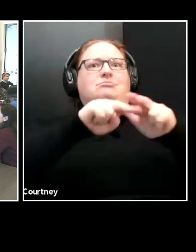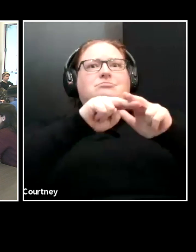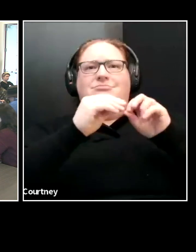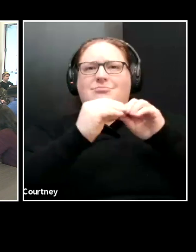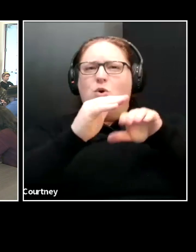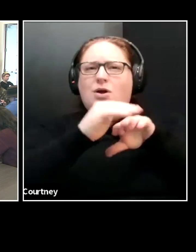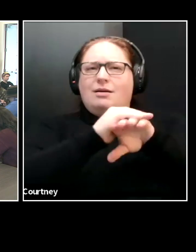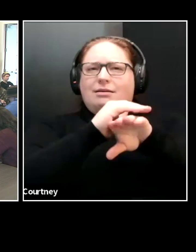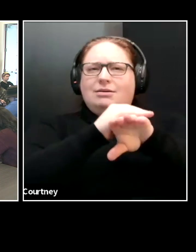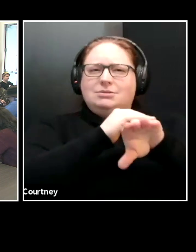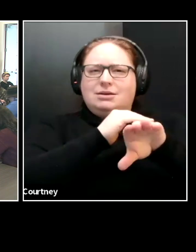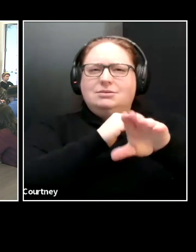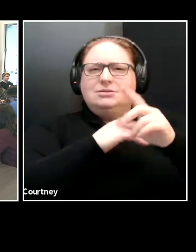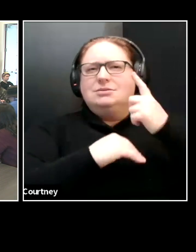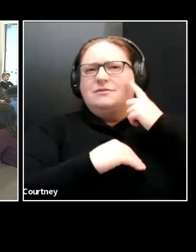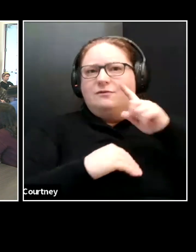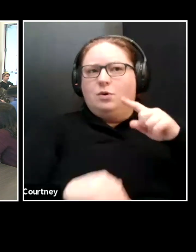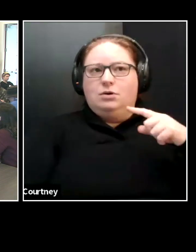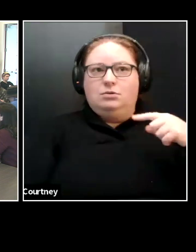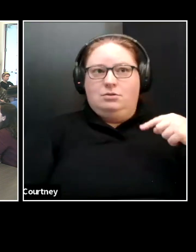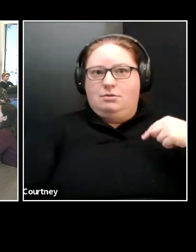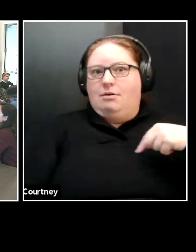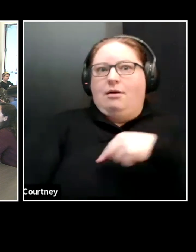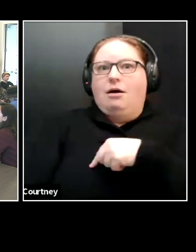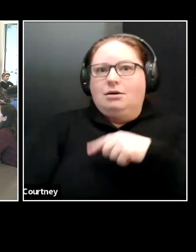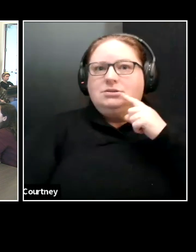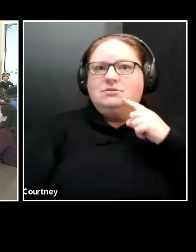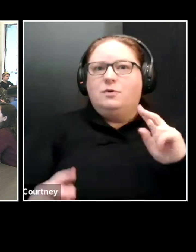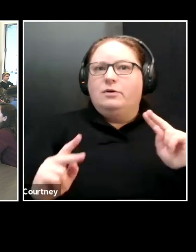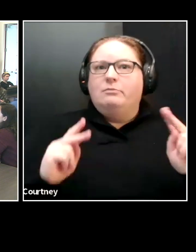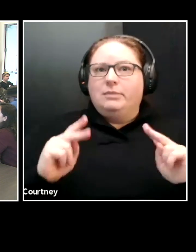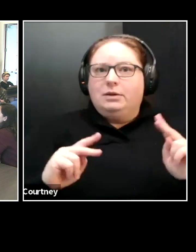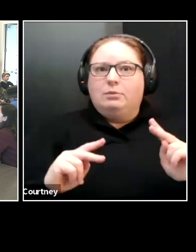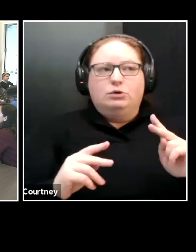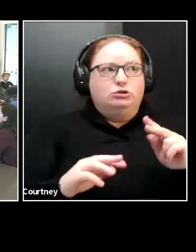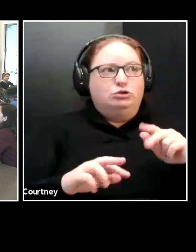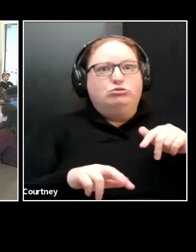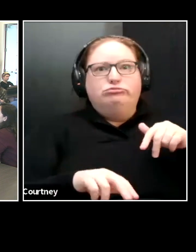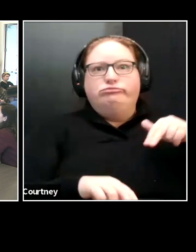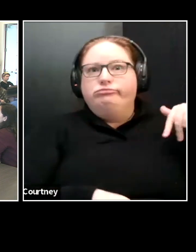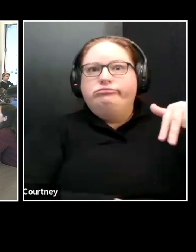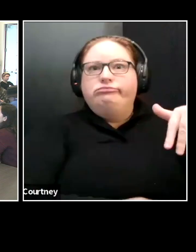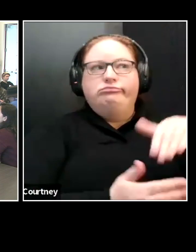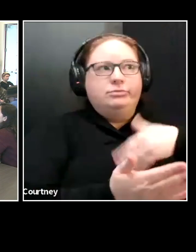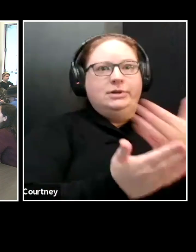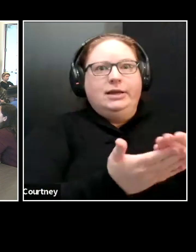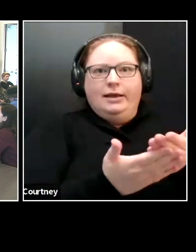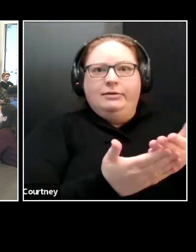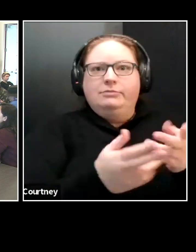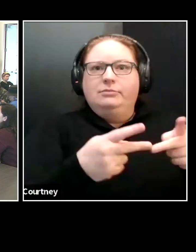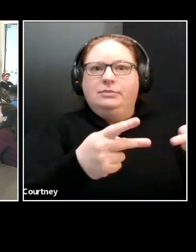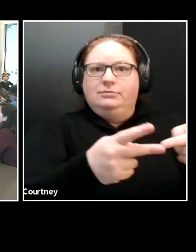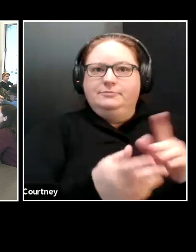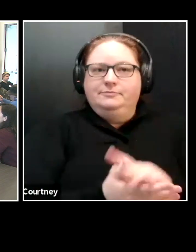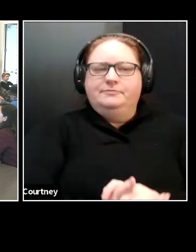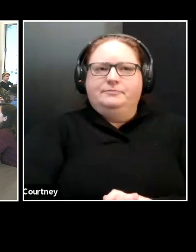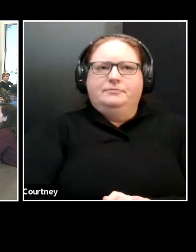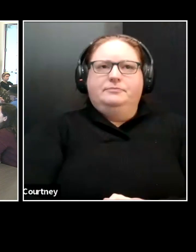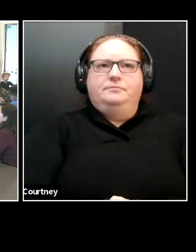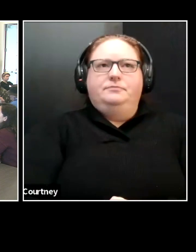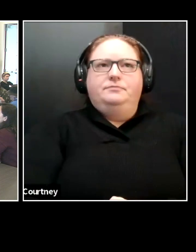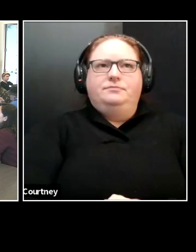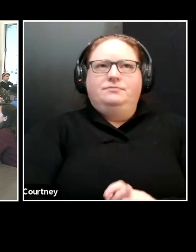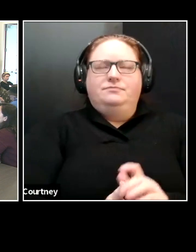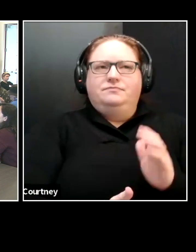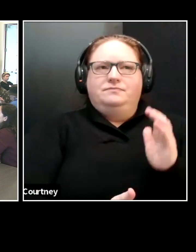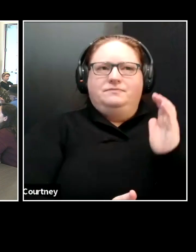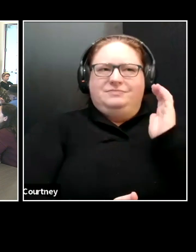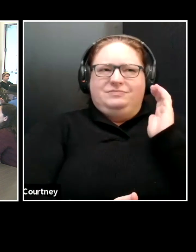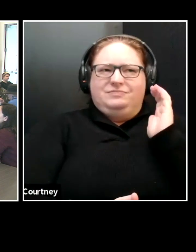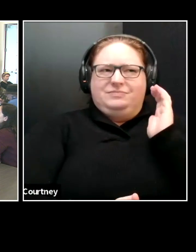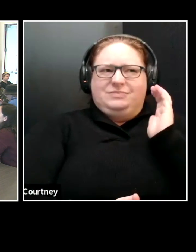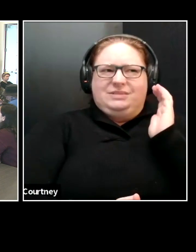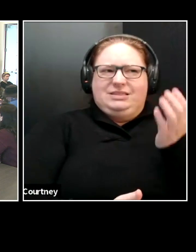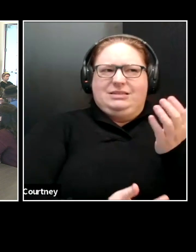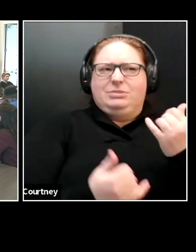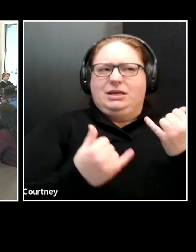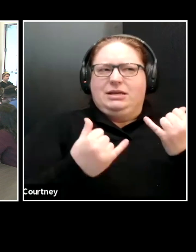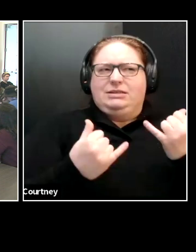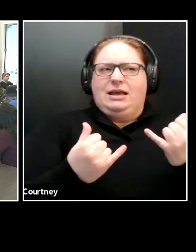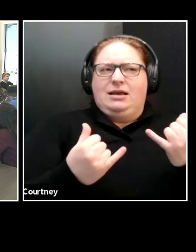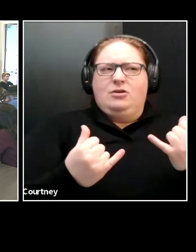for us for people to get to places. And it seems like we're sort of tiptoeing to this world where